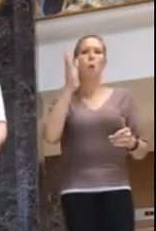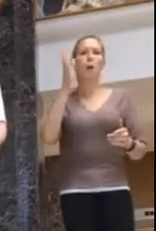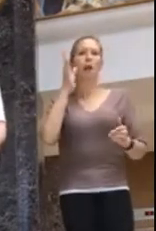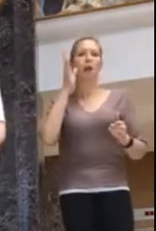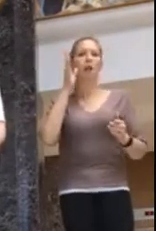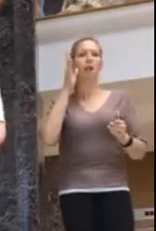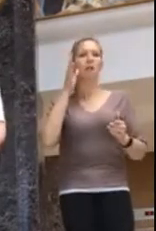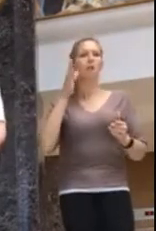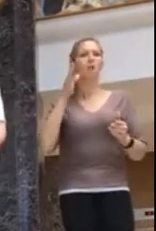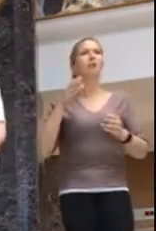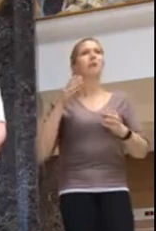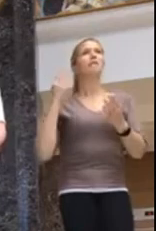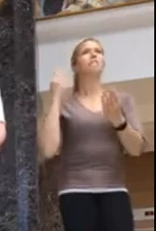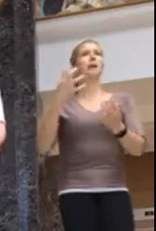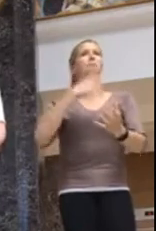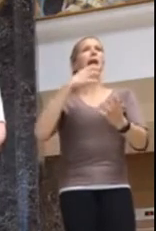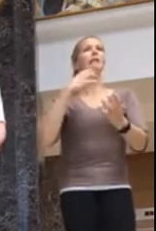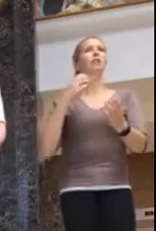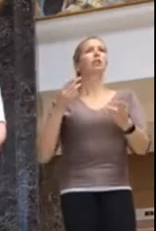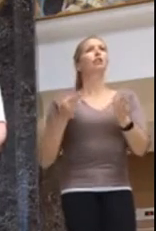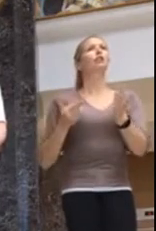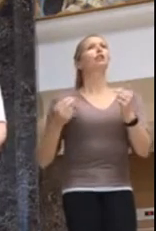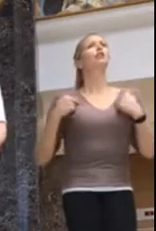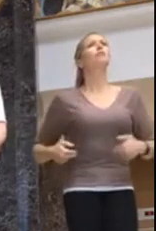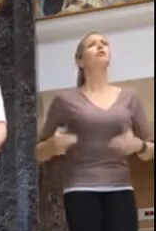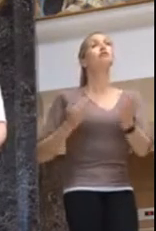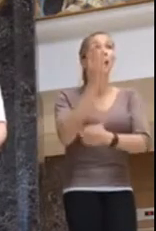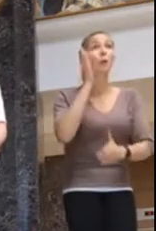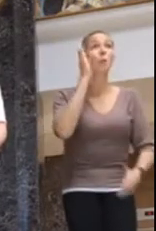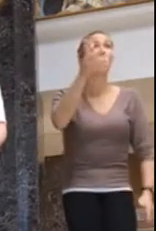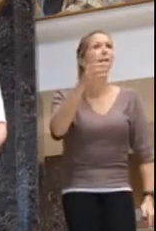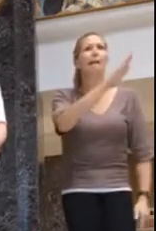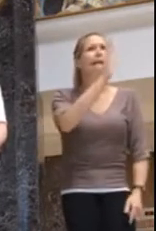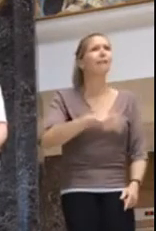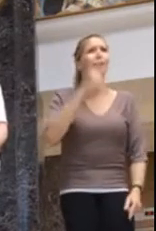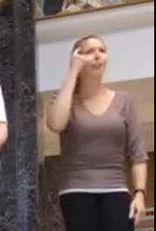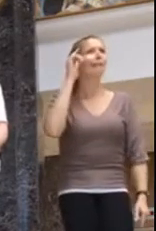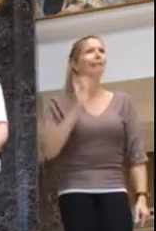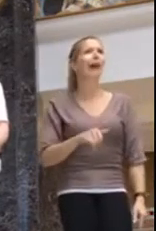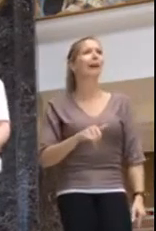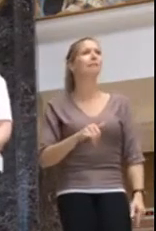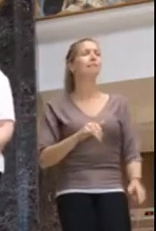topic. Am I going to have to file a Human Rights Complaint so that I can get my child an education?